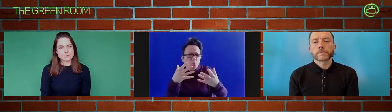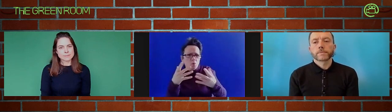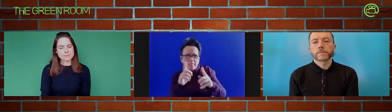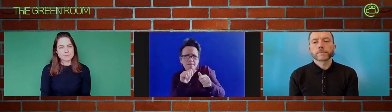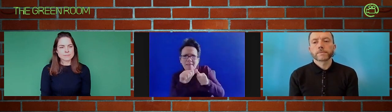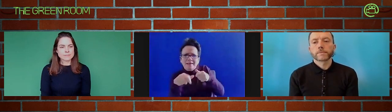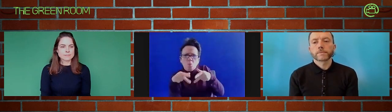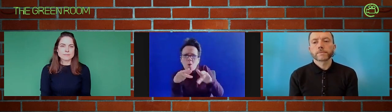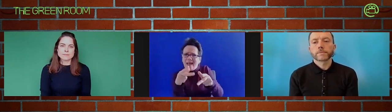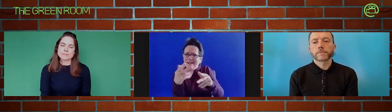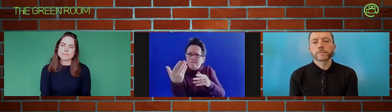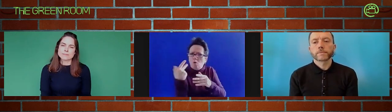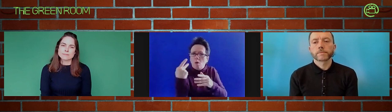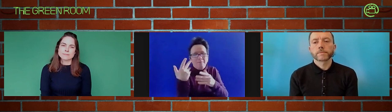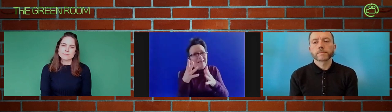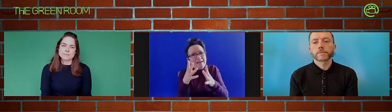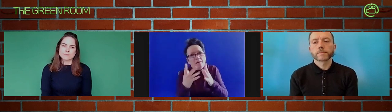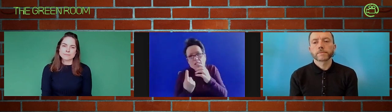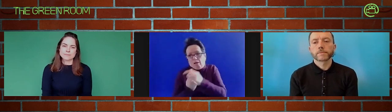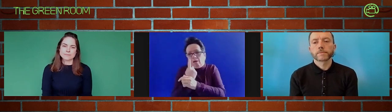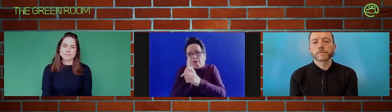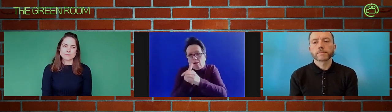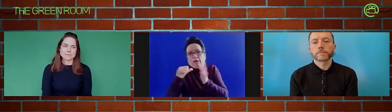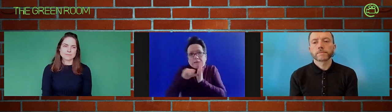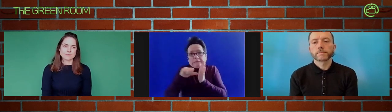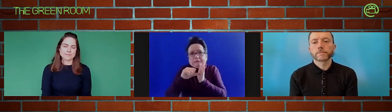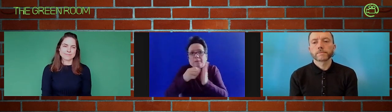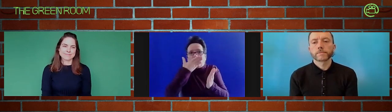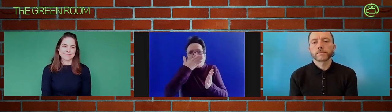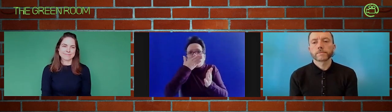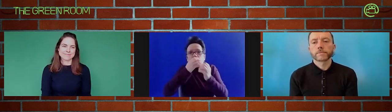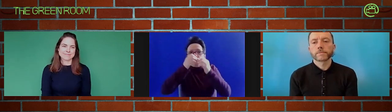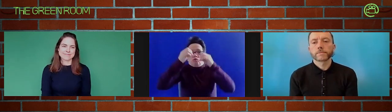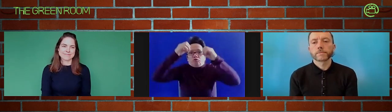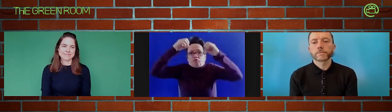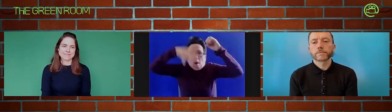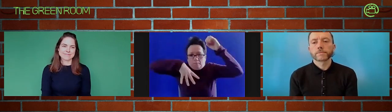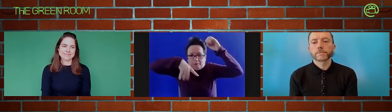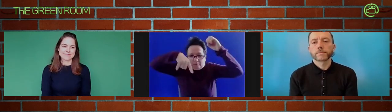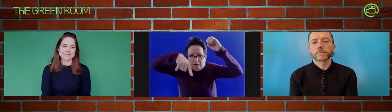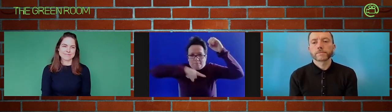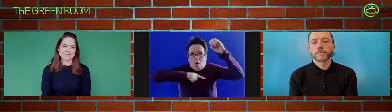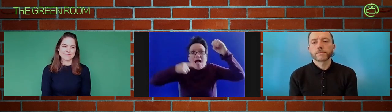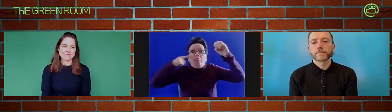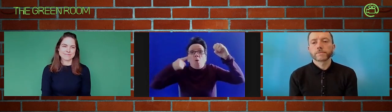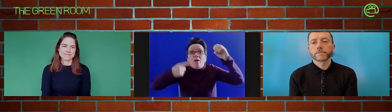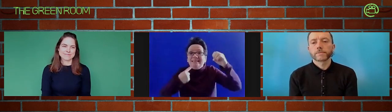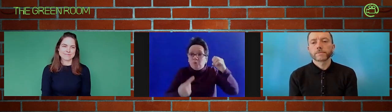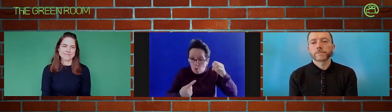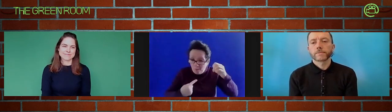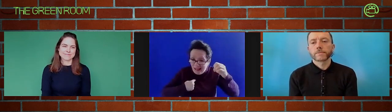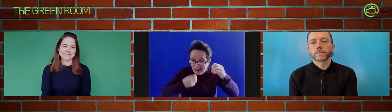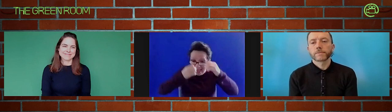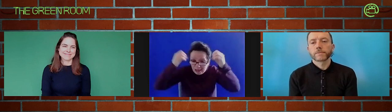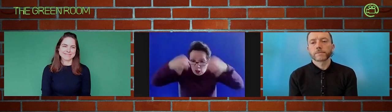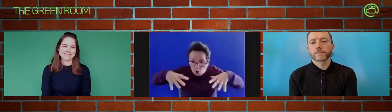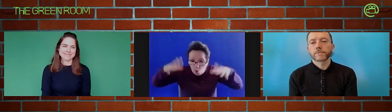hiccups along the way of where I've accidentally dropped things on people because they I thought they said let go and they did not.